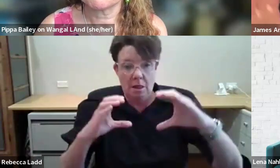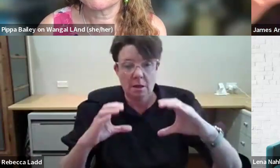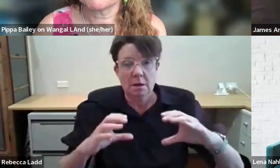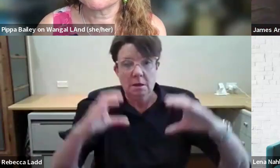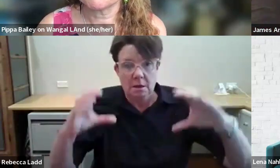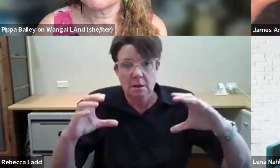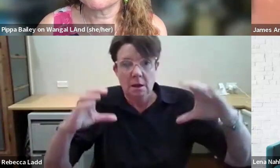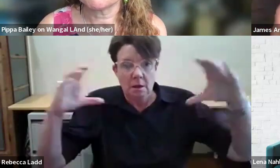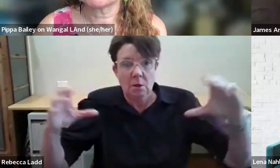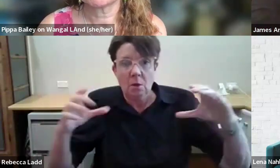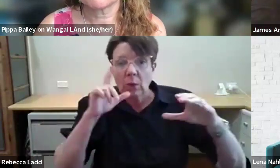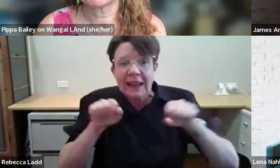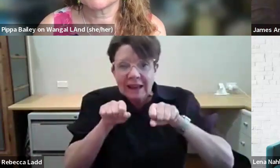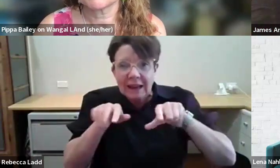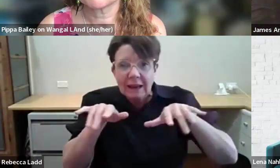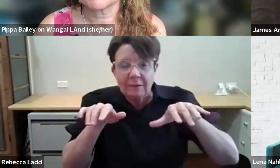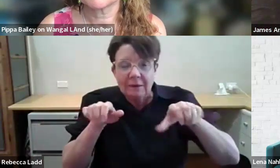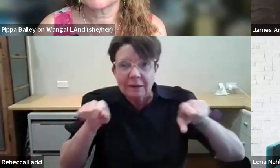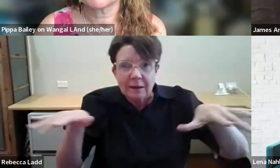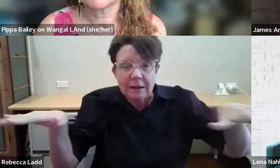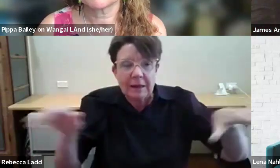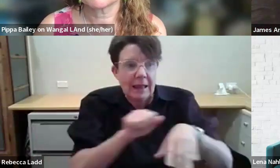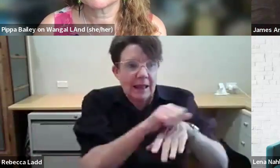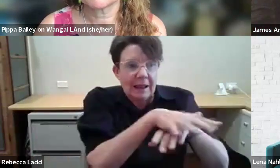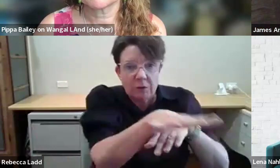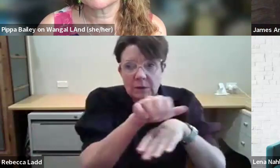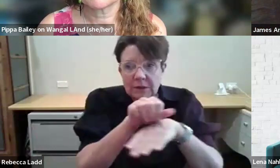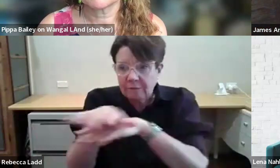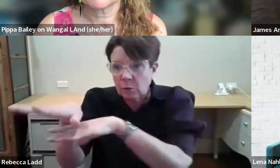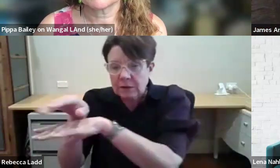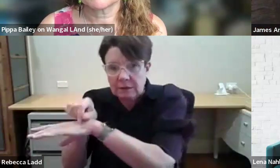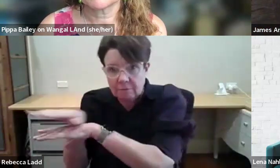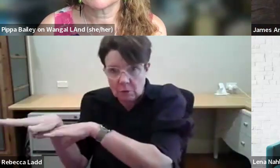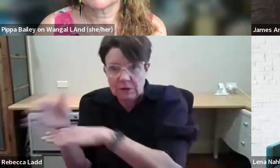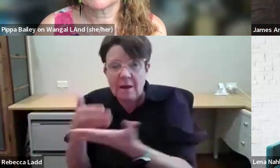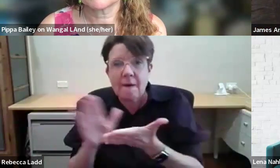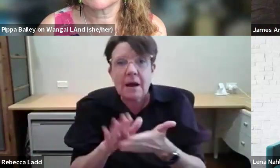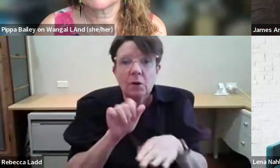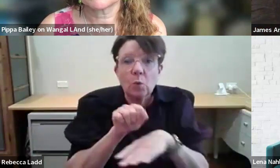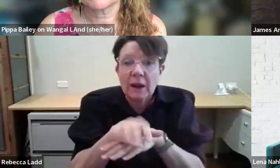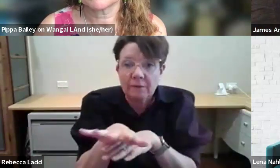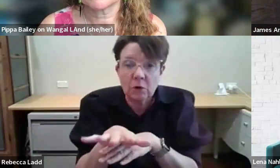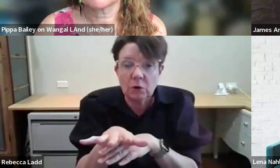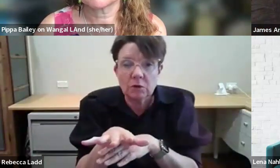those goals of not only being a great arts-based organisation, but achieving climate Justice? Barossa people